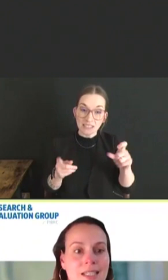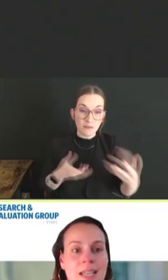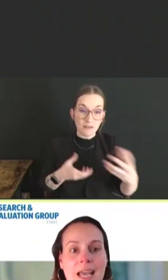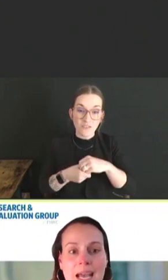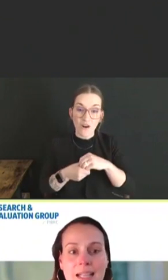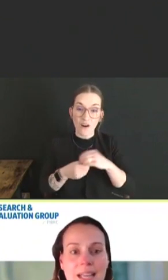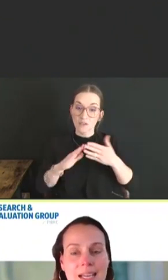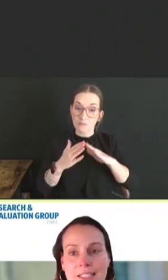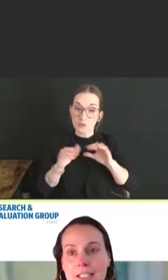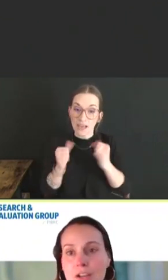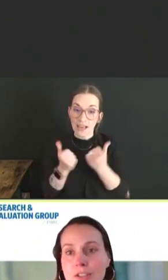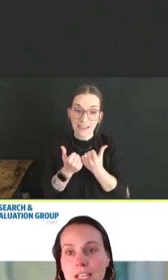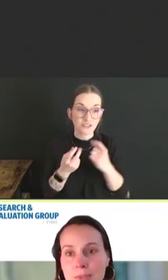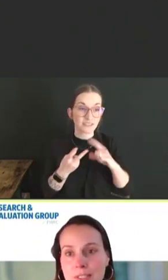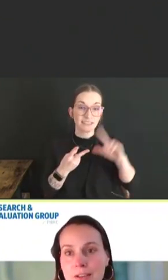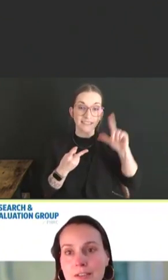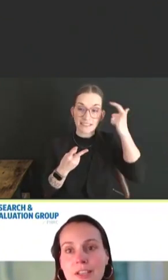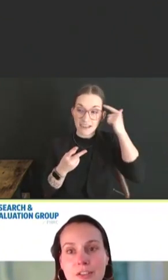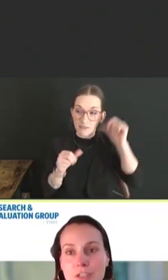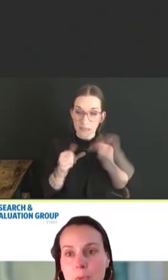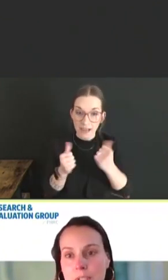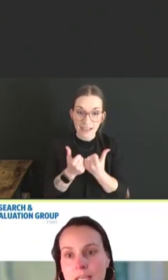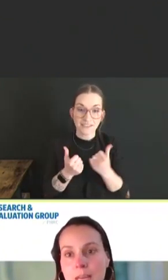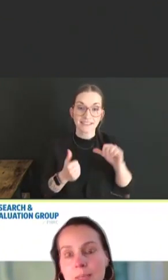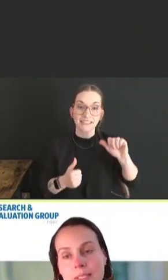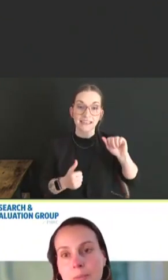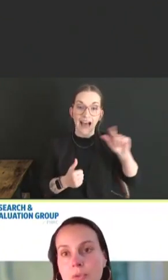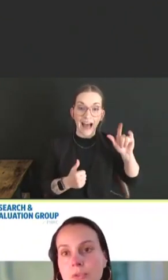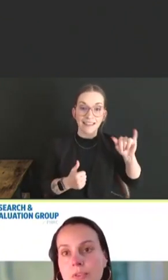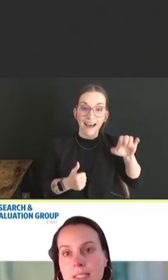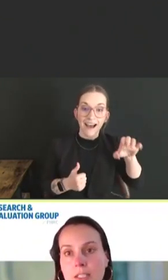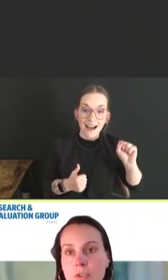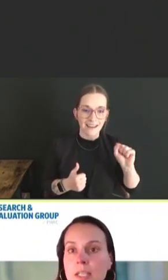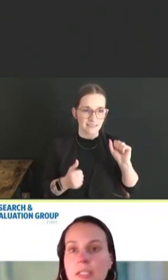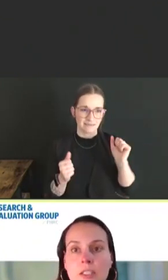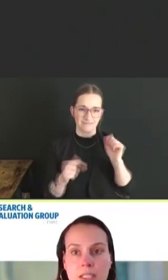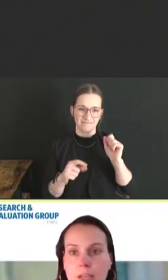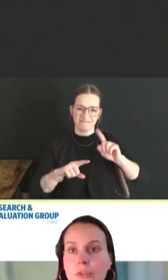allies. All types of individuals can help us improve vaccination rates and just help